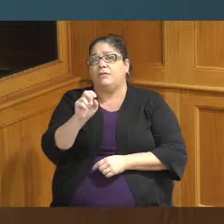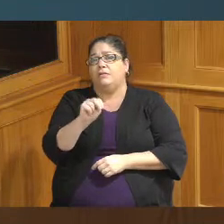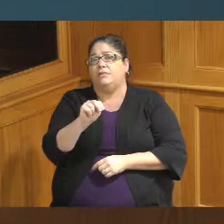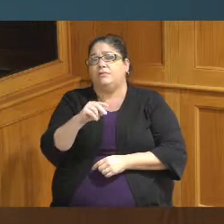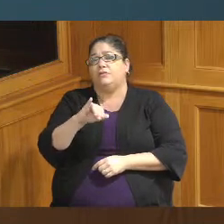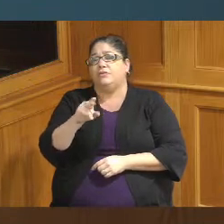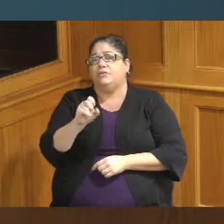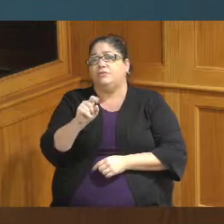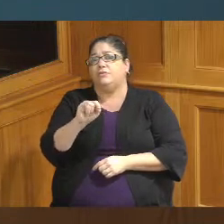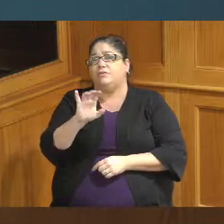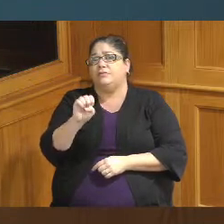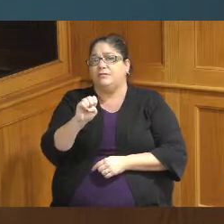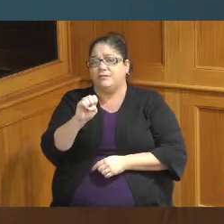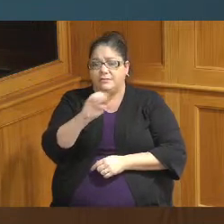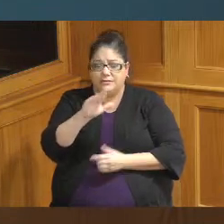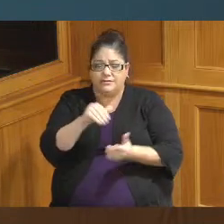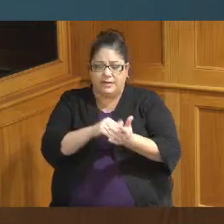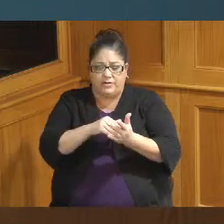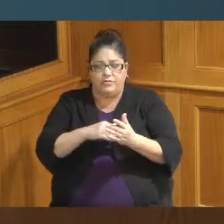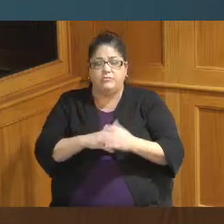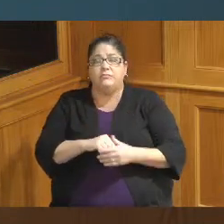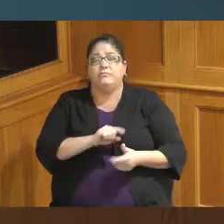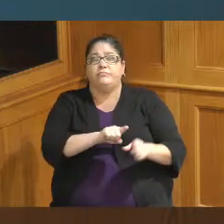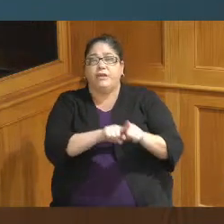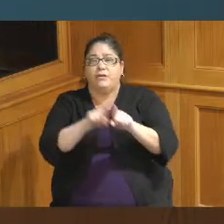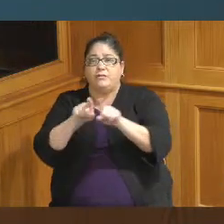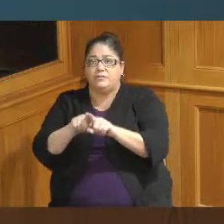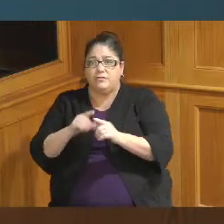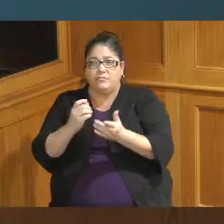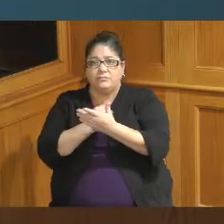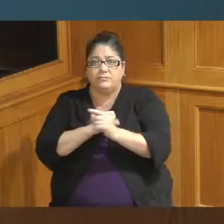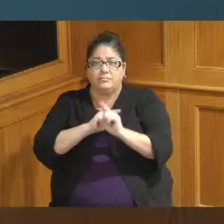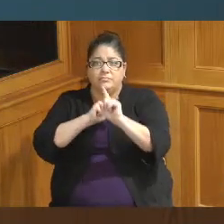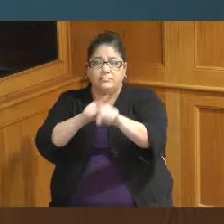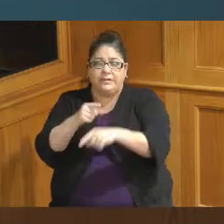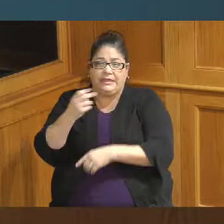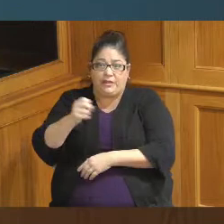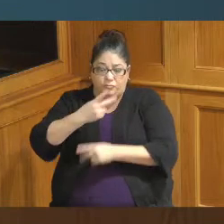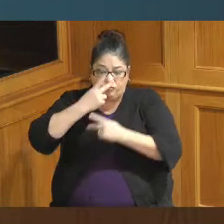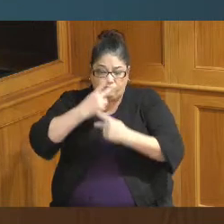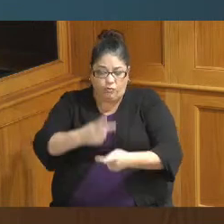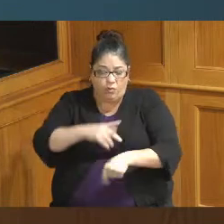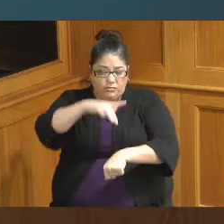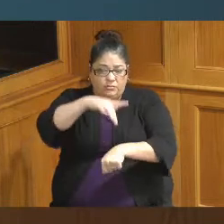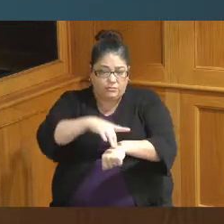chance to go there and he also got a chance to see the 513Relief bus I've been talking about